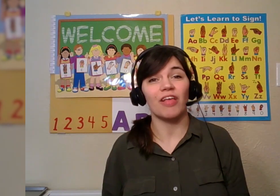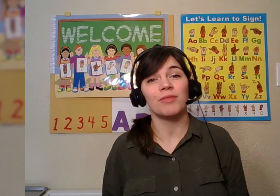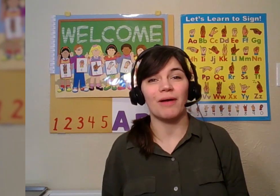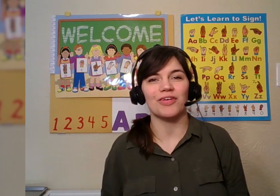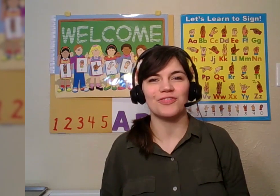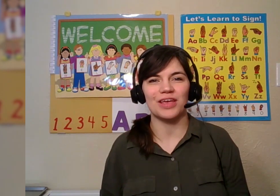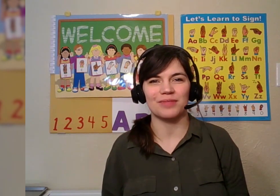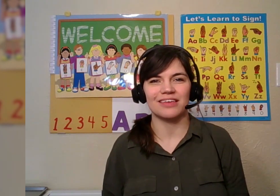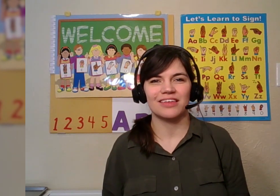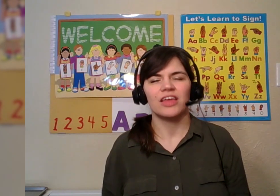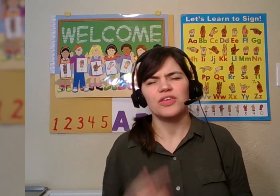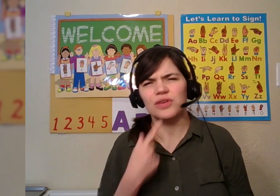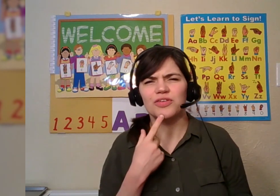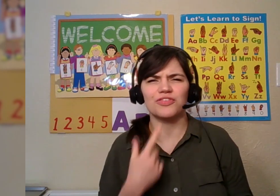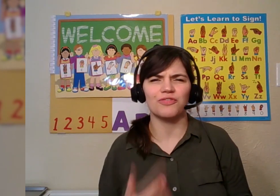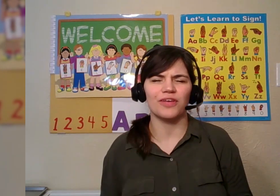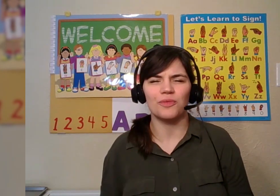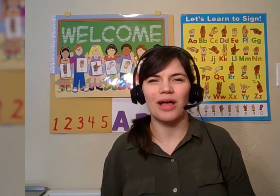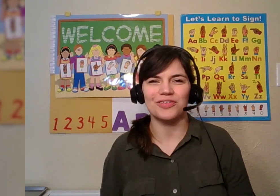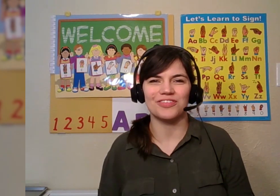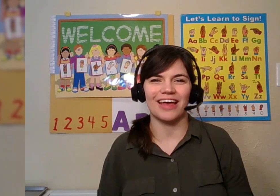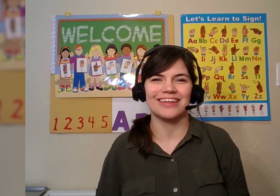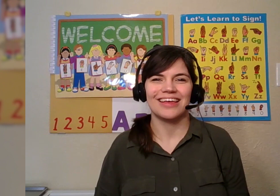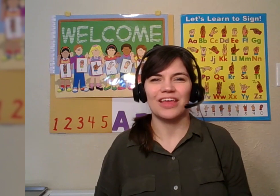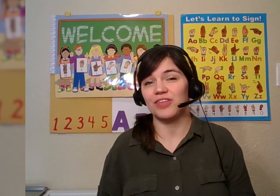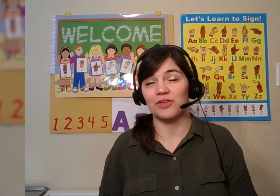them about your family. You can use your voice while you sign if they don't